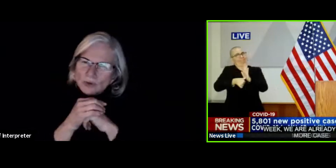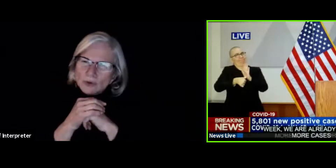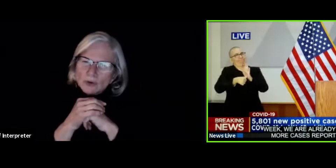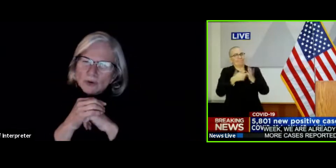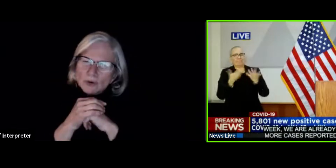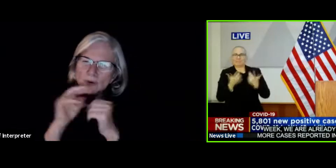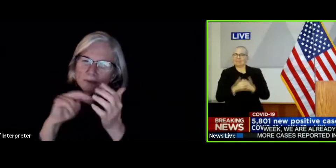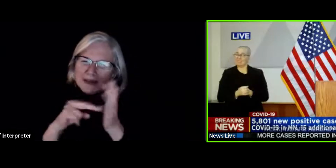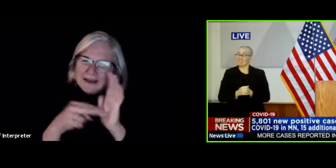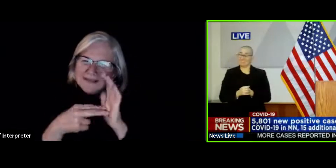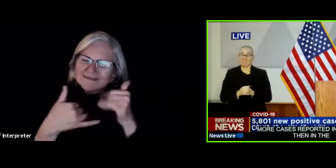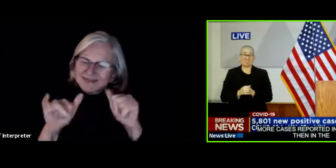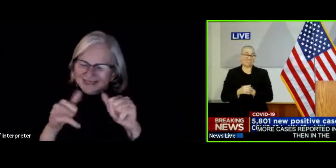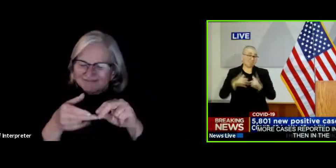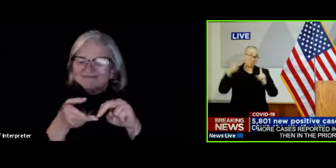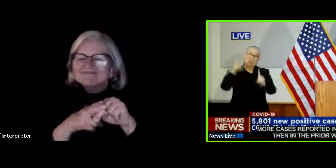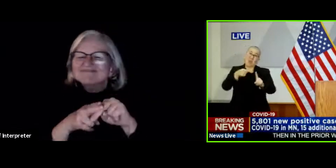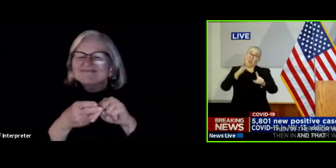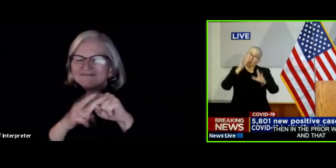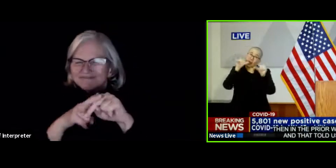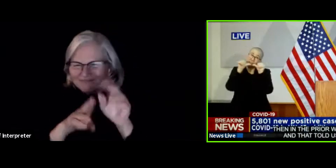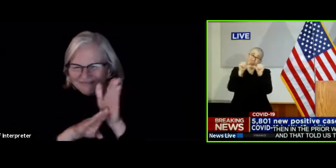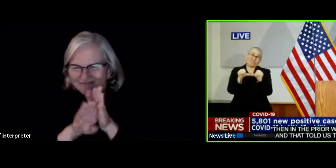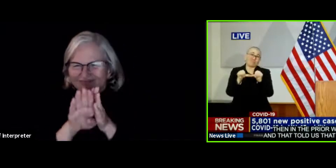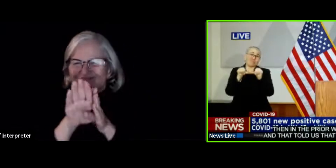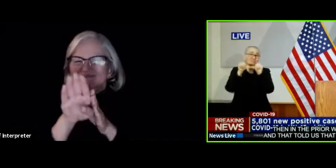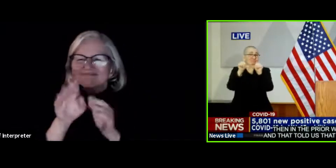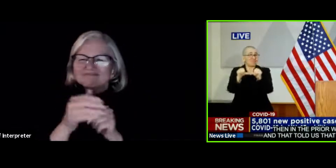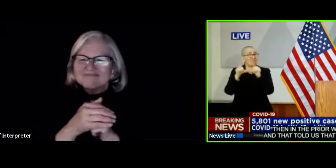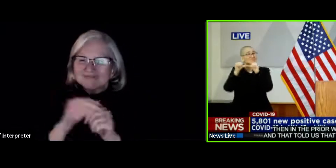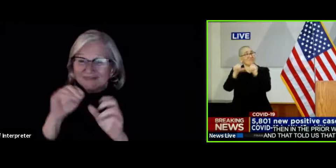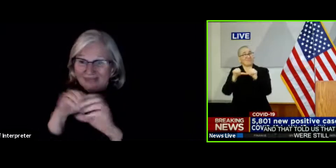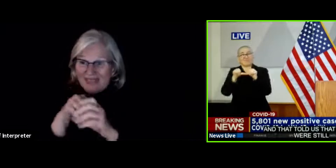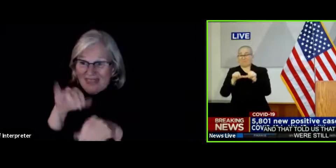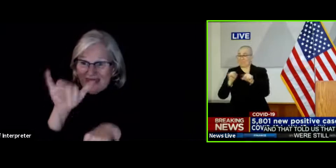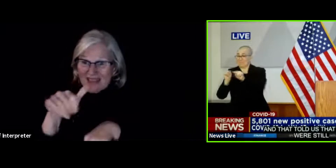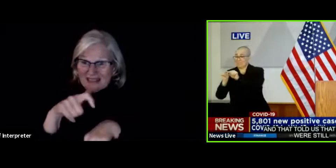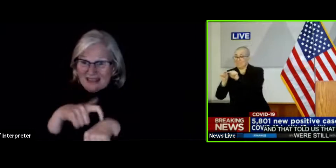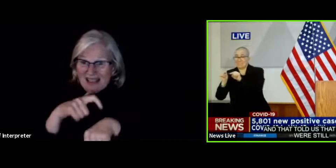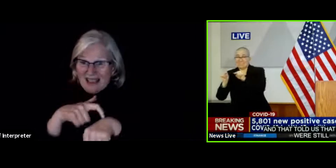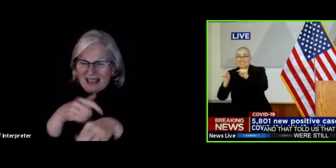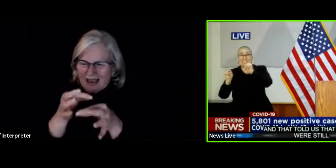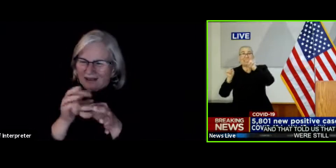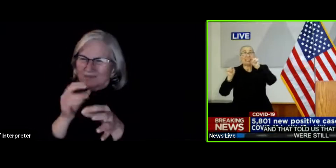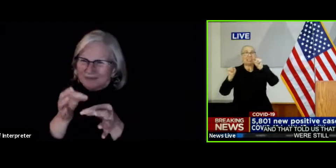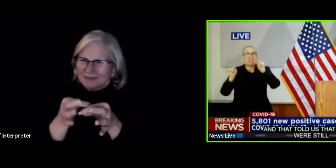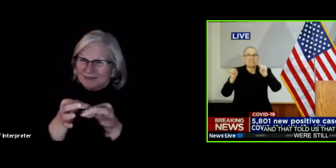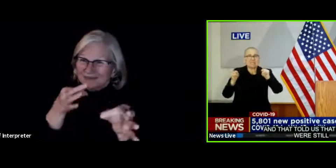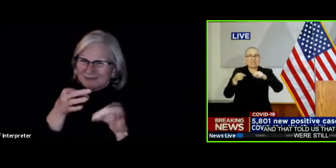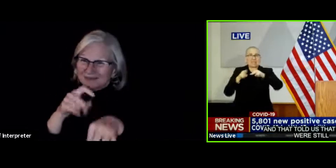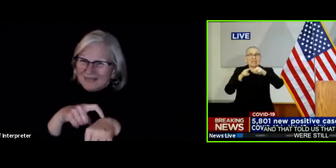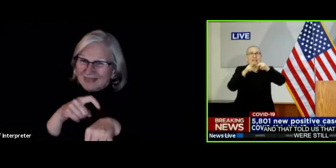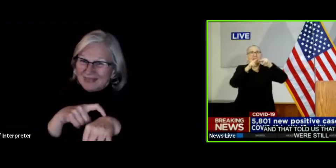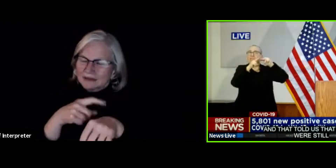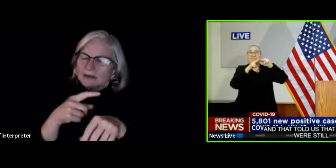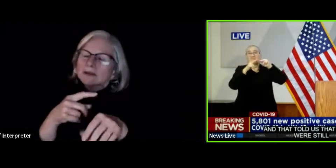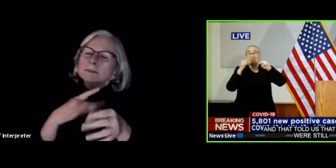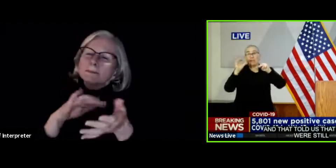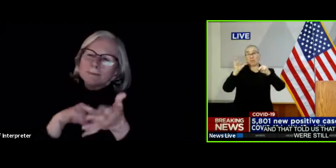THERE'S THINGS IN THE LAG PERIOD NEVER GETS BETTER, THEY CAN ONLY GET WORSE AS MORE DATA COMES IN. WE WENT OVER THE 300,000 CASE